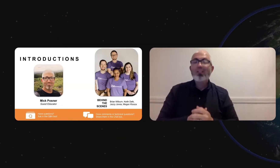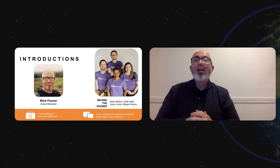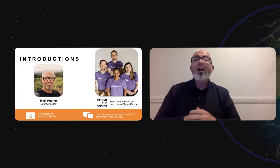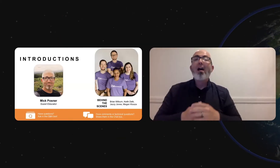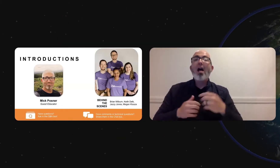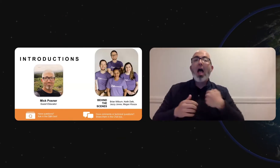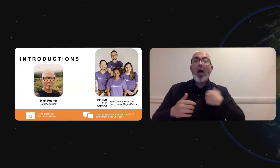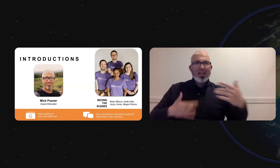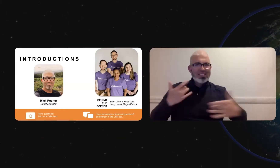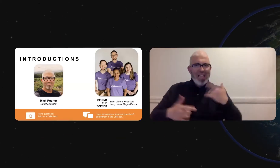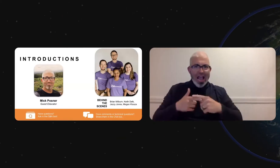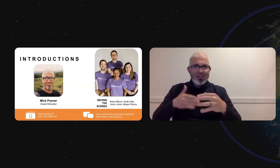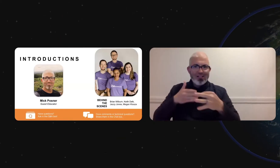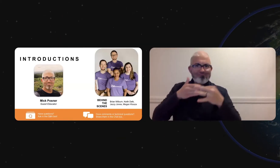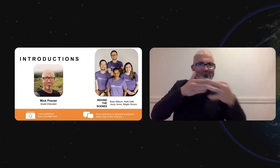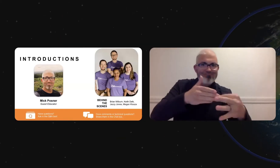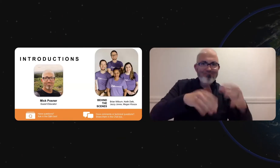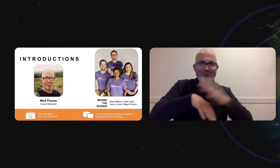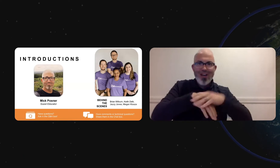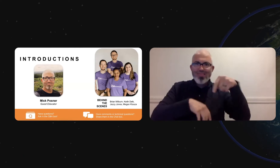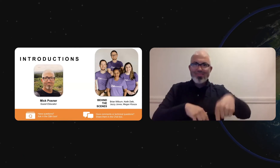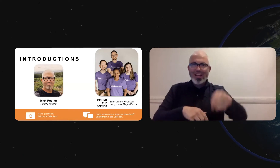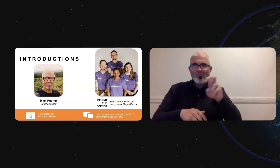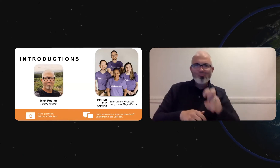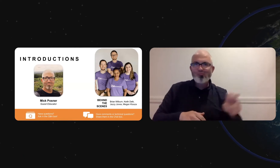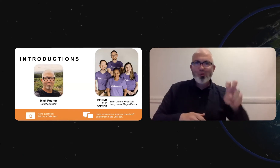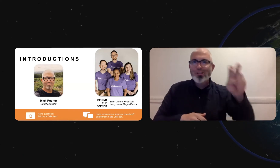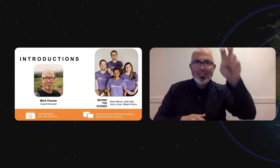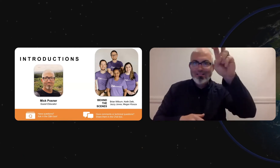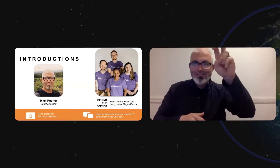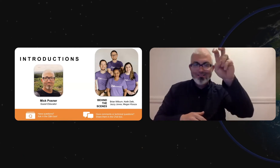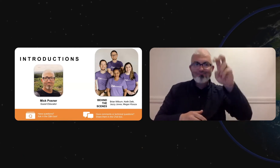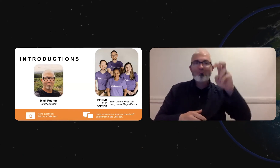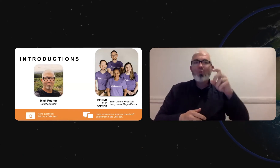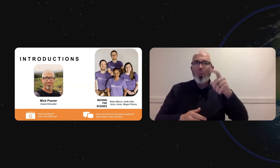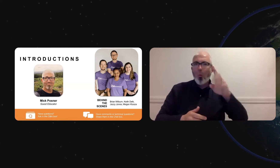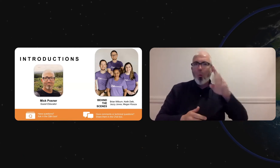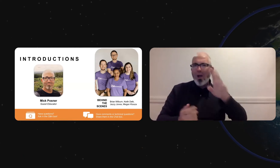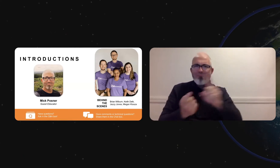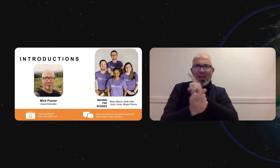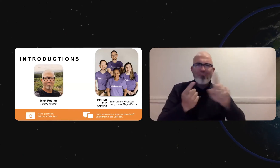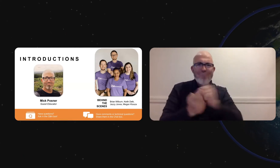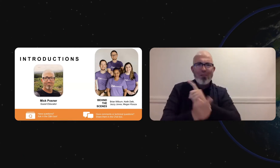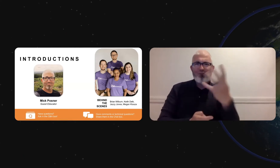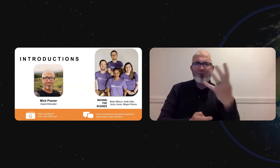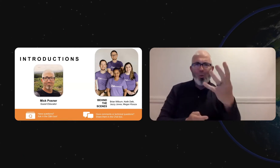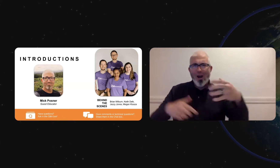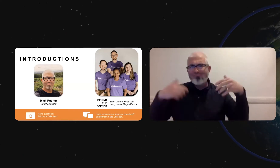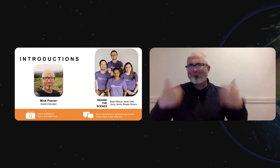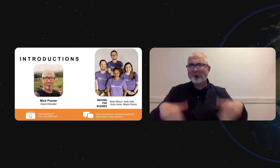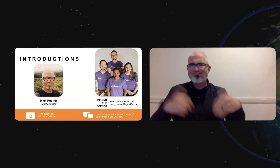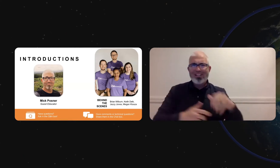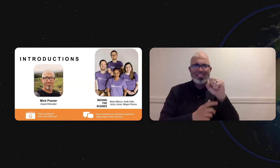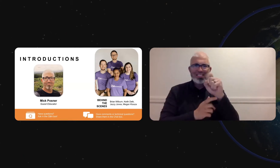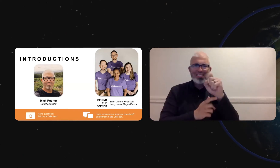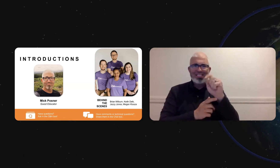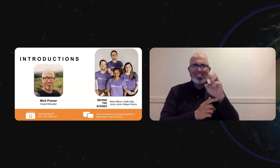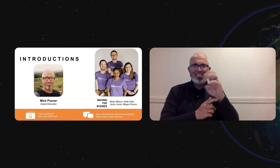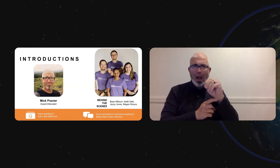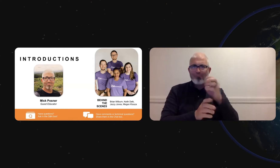I'm also excited to lead you on our journey today where you'll meet 4 incredibly fabulous